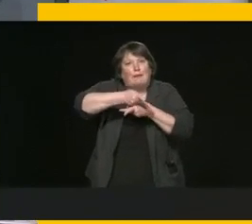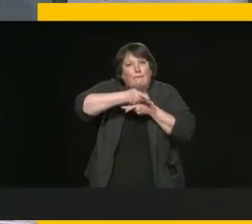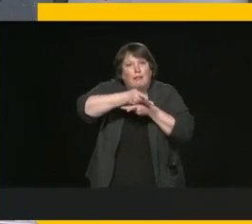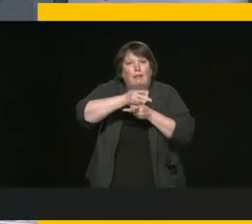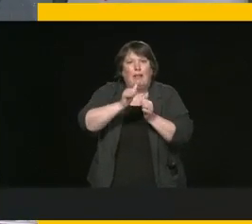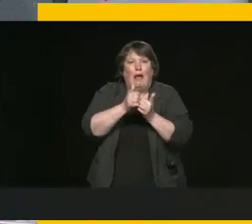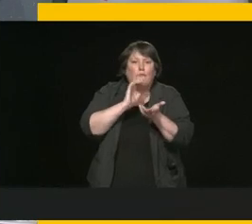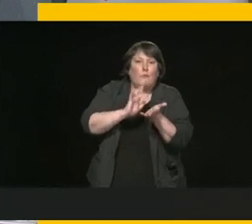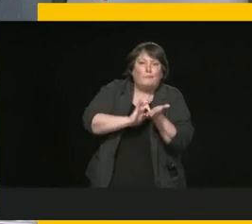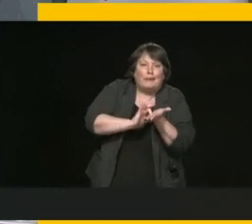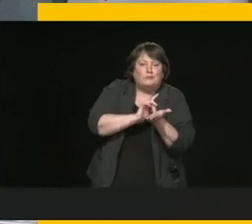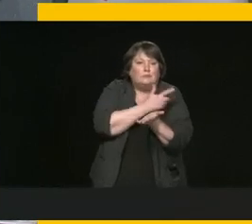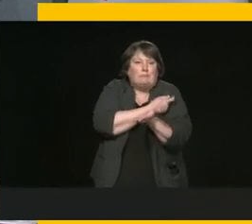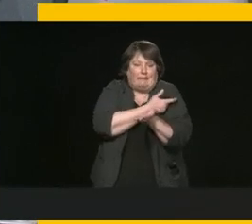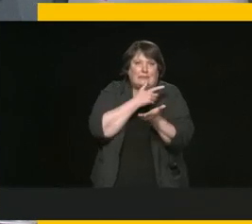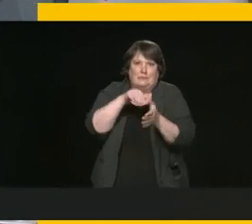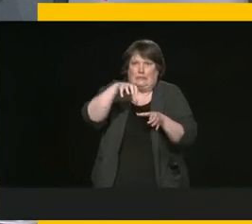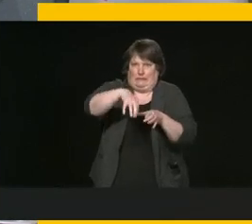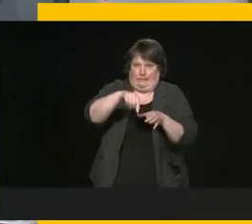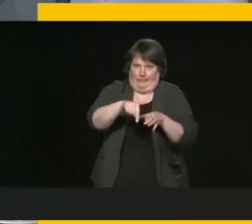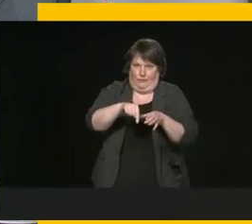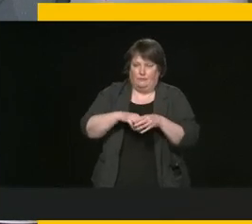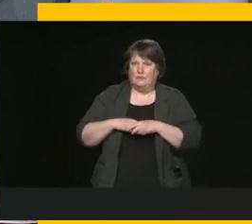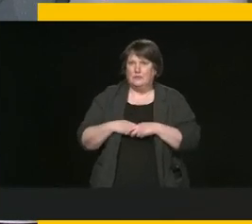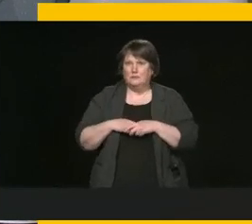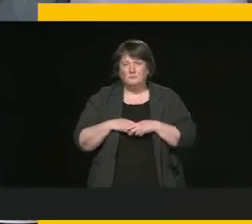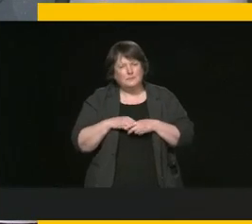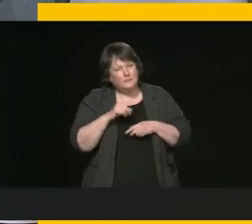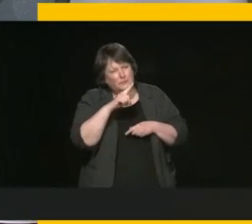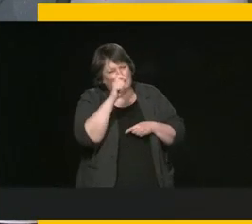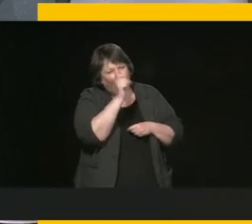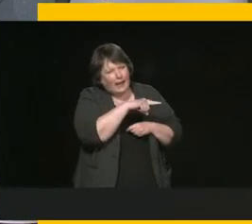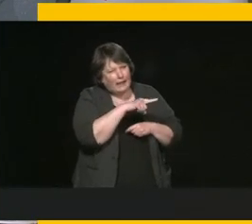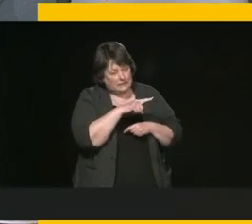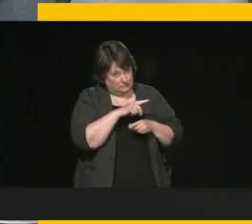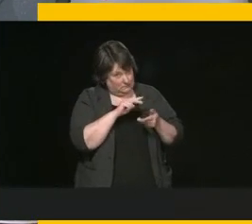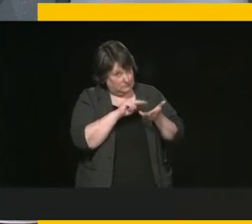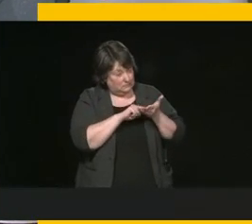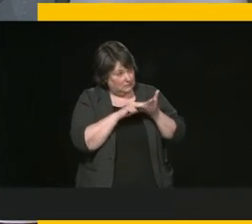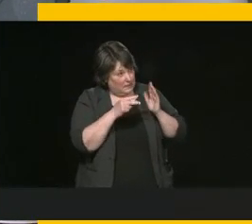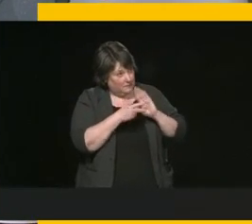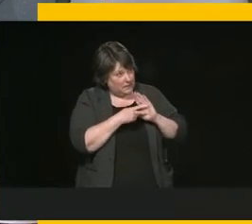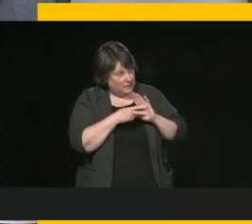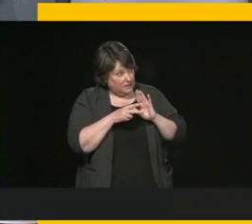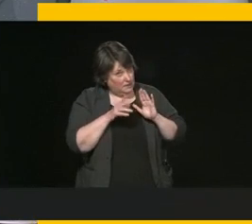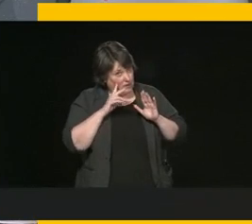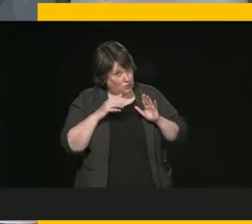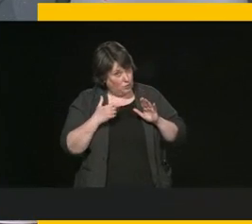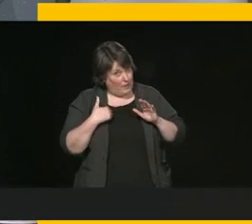TO MAINTAIN THOSE MEDICATIONS OR VACCINES. Reporter: CAN YOU JUST